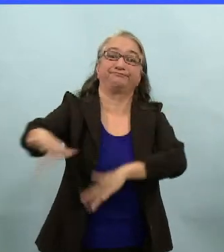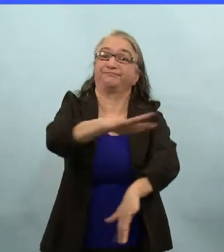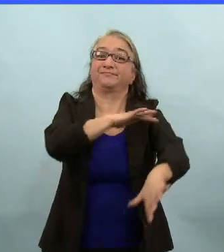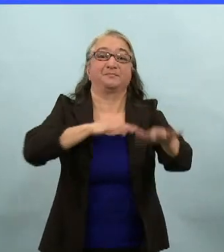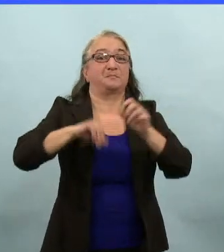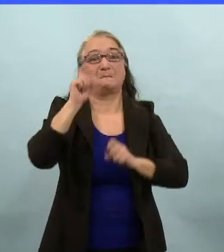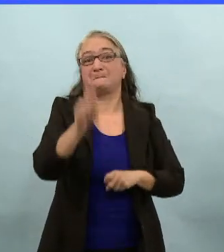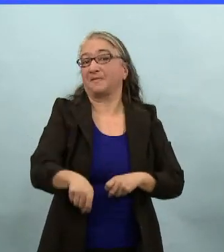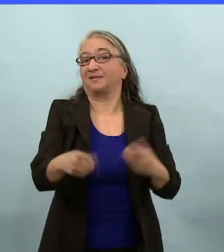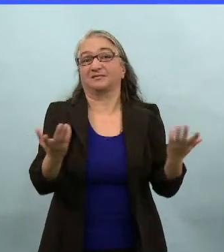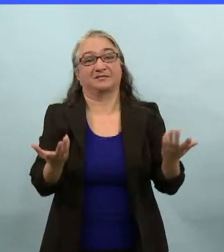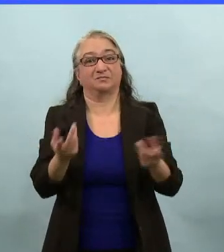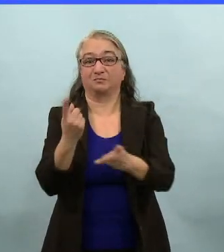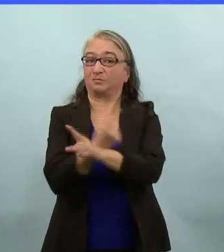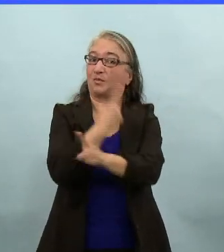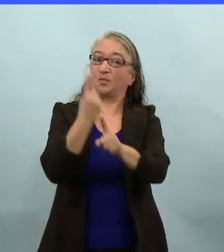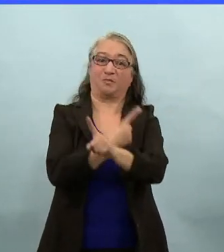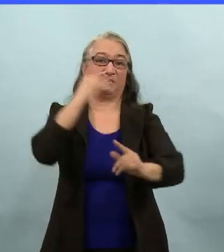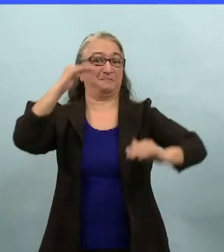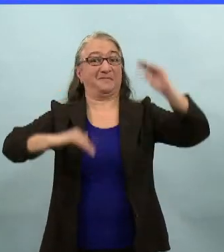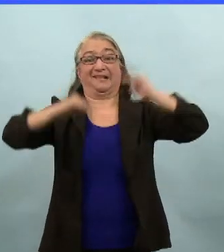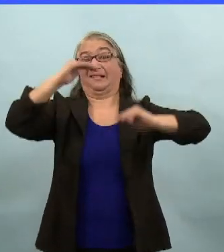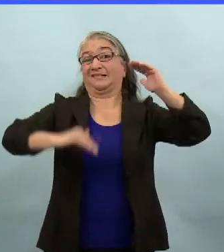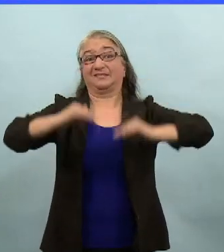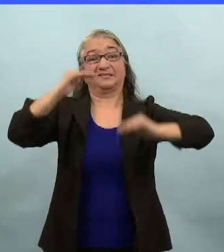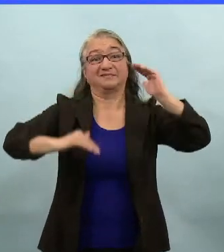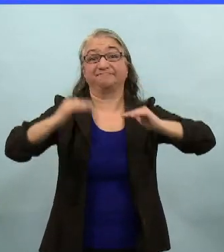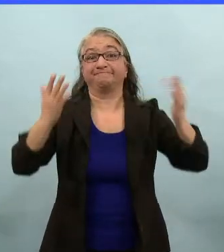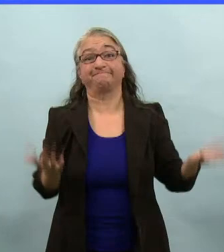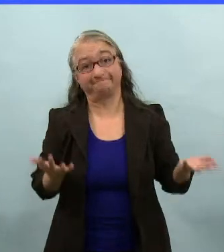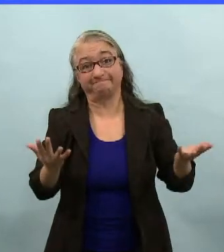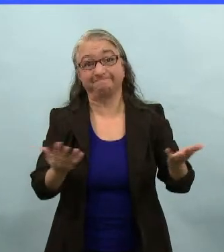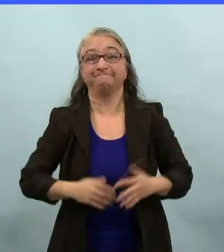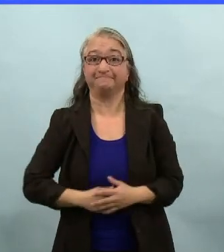this and look at the long term and what that means and so certainly you know we know that